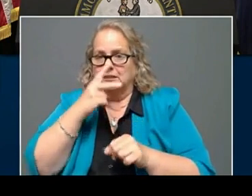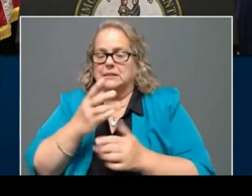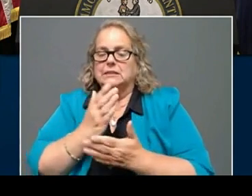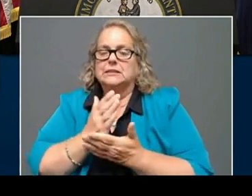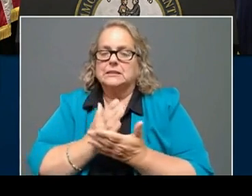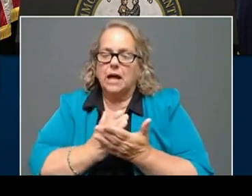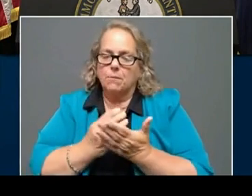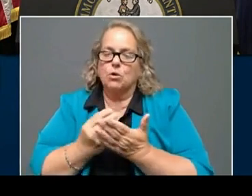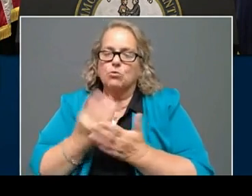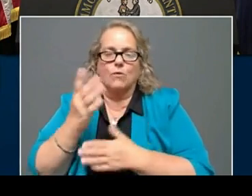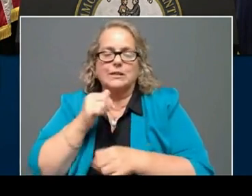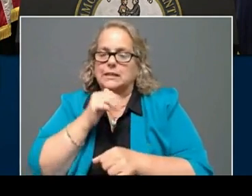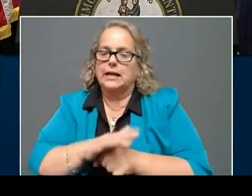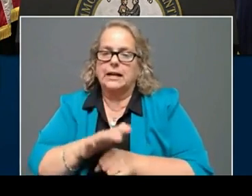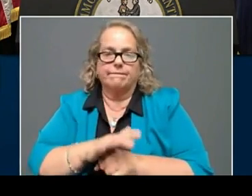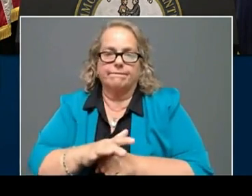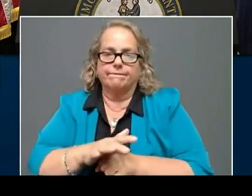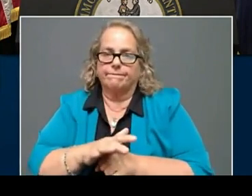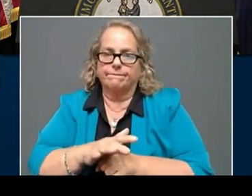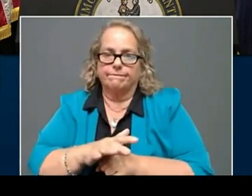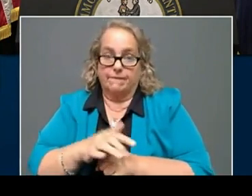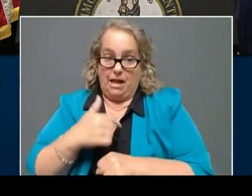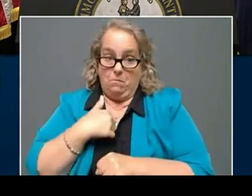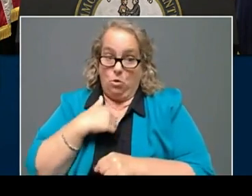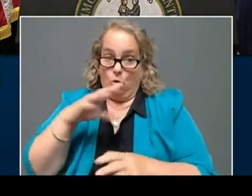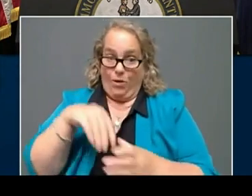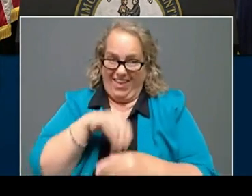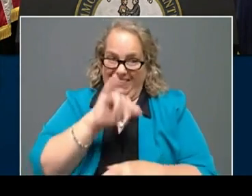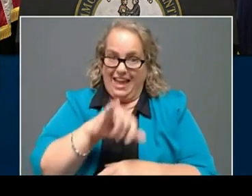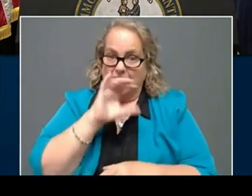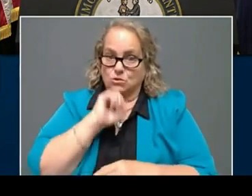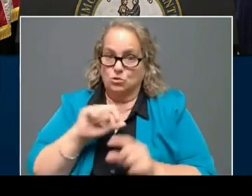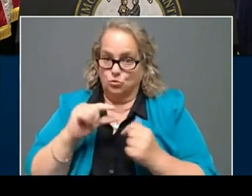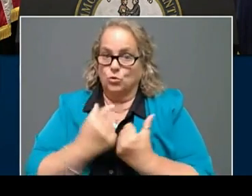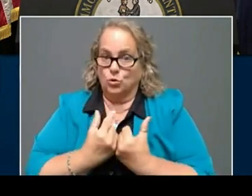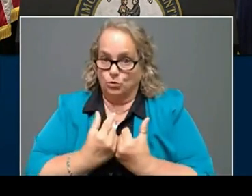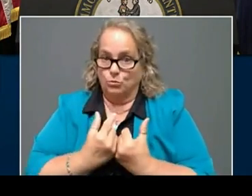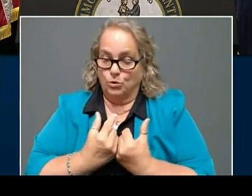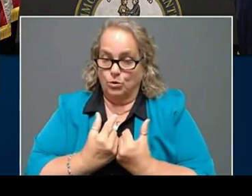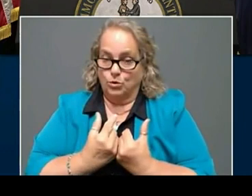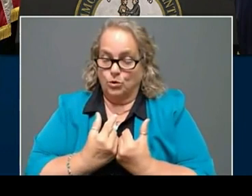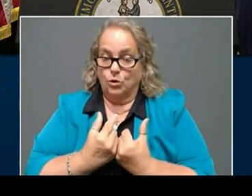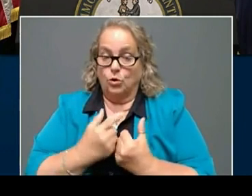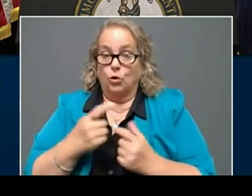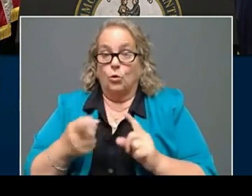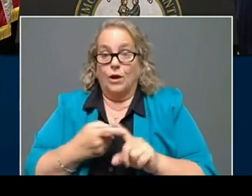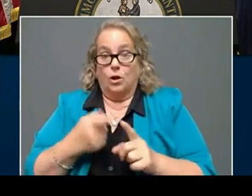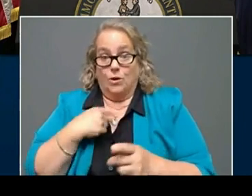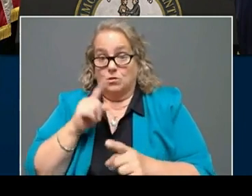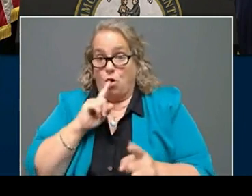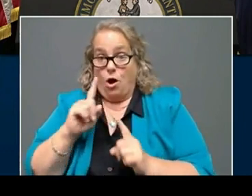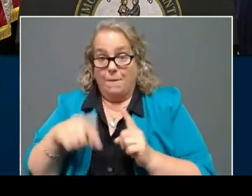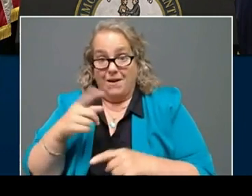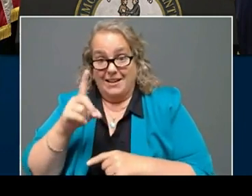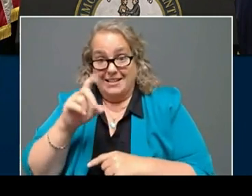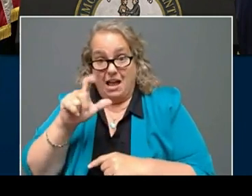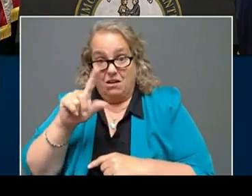enough. I fall in this group. What we'll talk about when we reach the delta variant is a lot of people in this age group are ending up in the